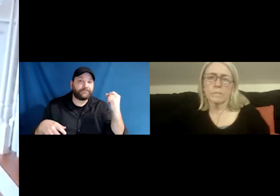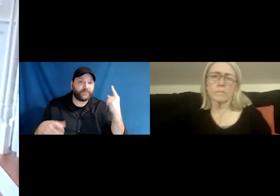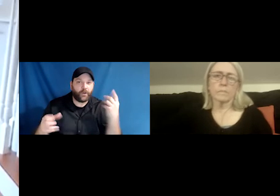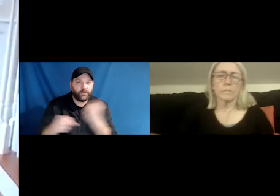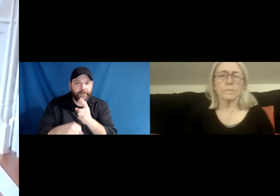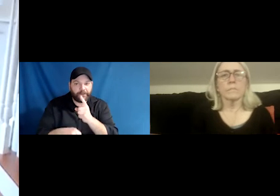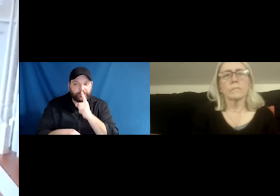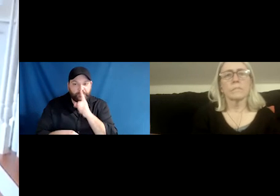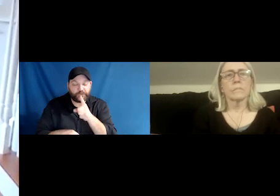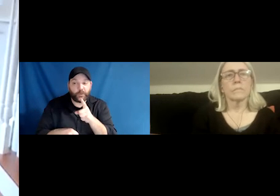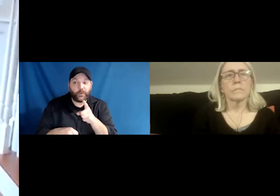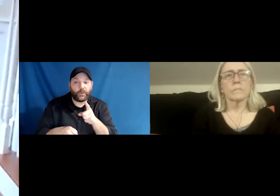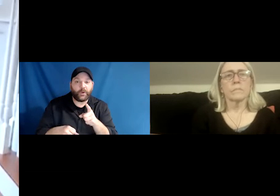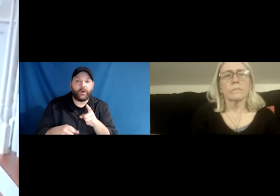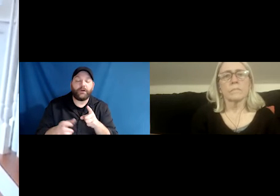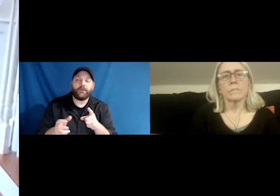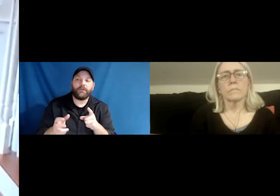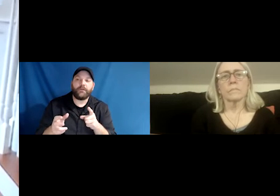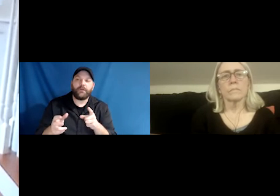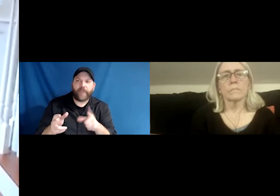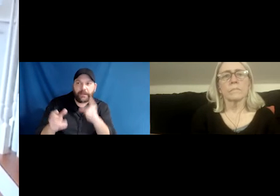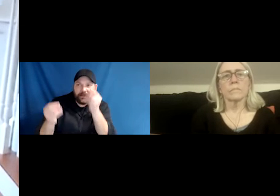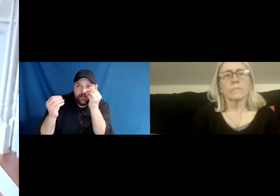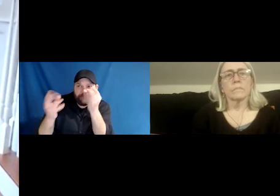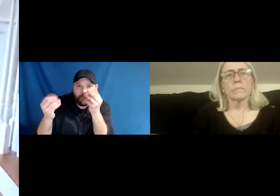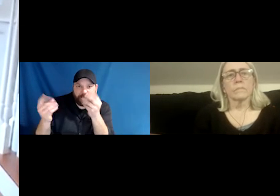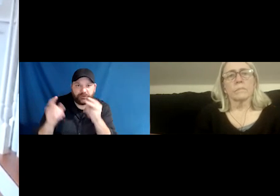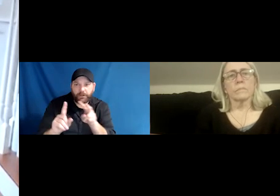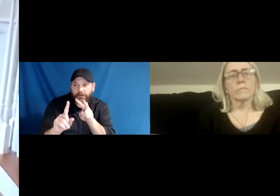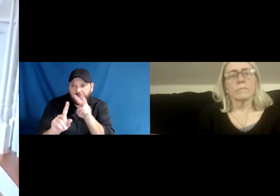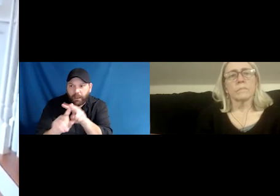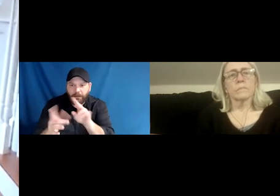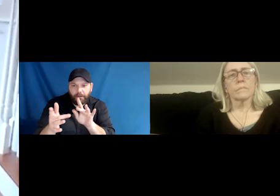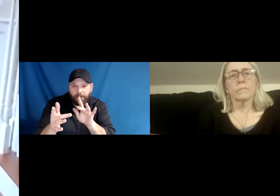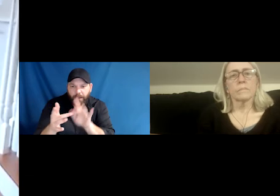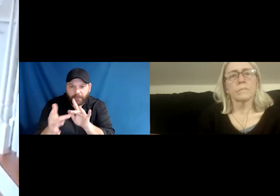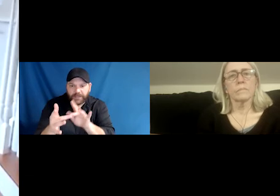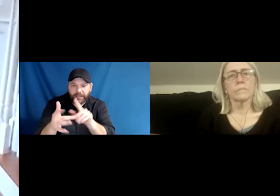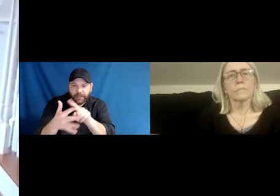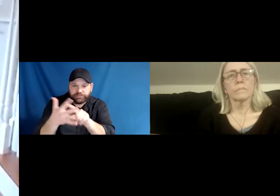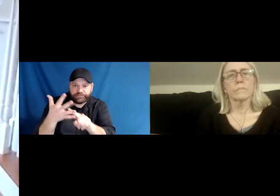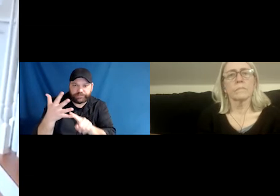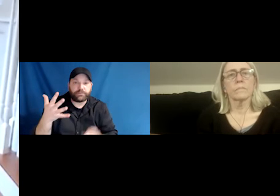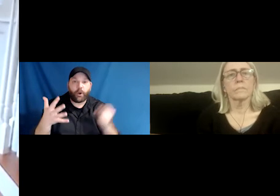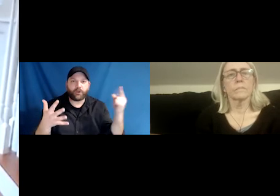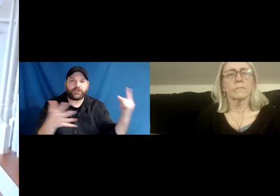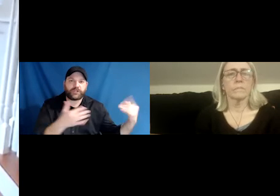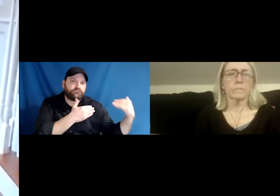degree of contact information is tracked for approximately 7,000 individuals.